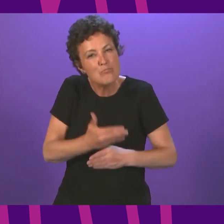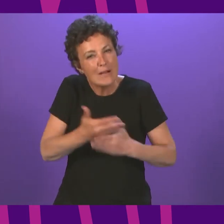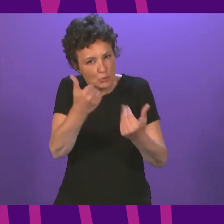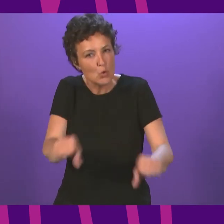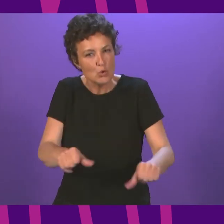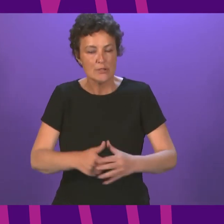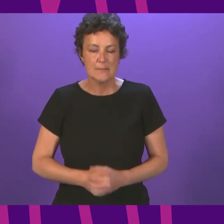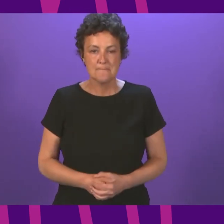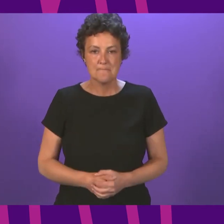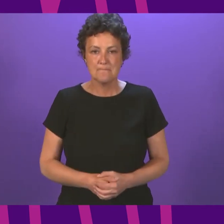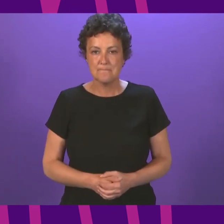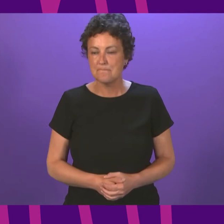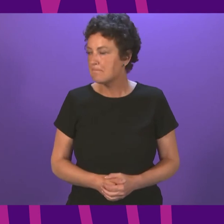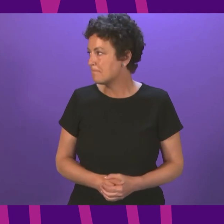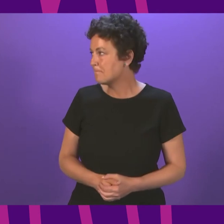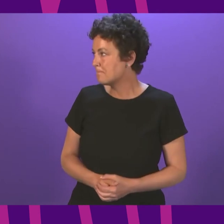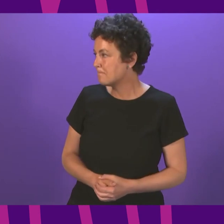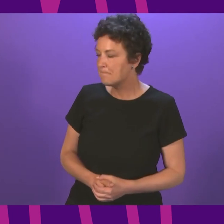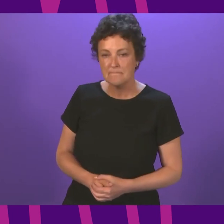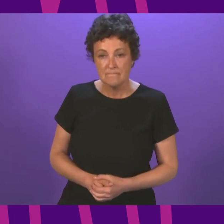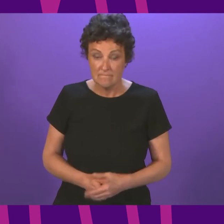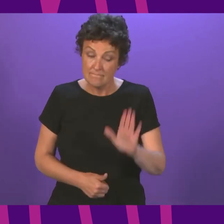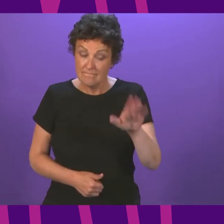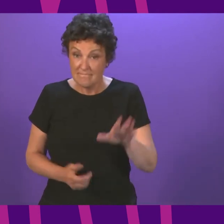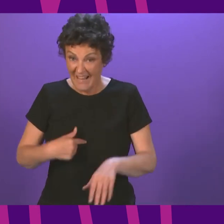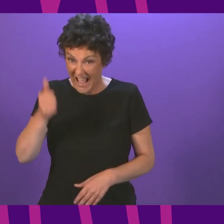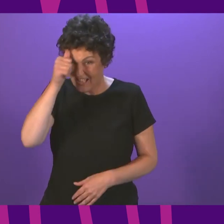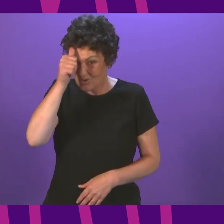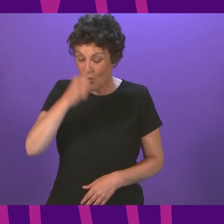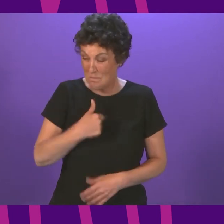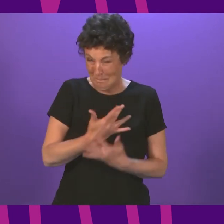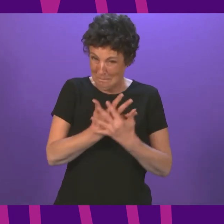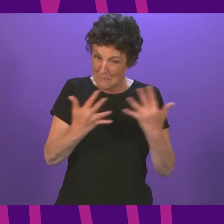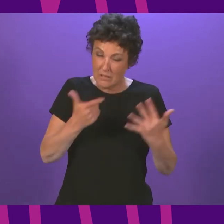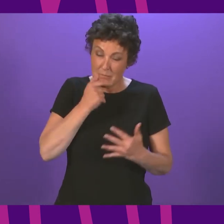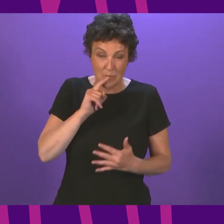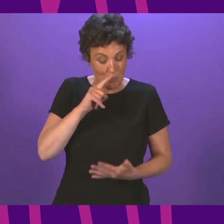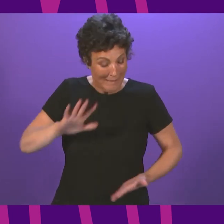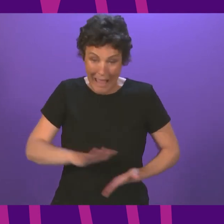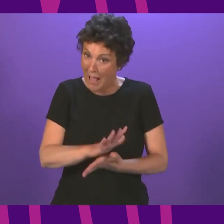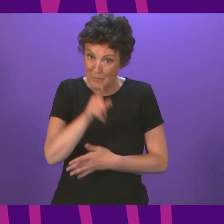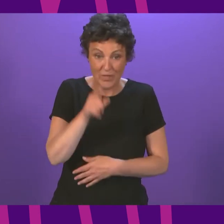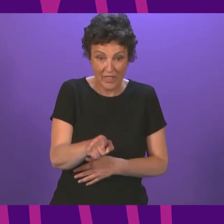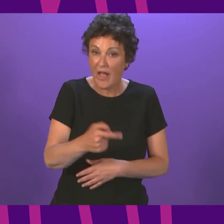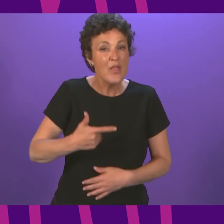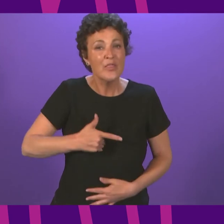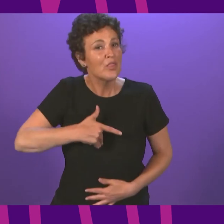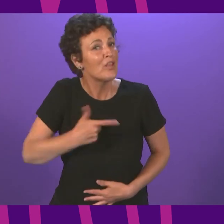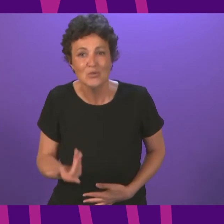I know that many people who I speak for will welcome John Swinney’s intervention, because they would not like to think that the discussions will simply end because the parliamentary